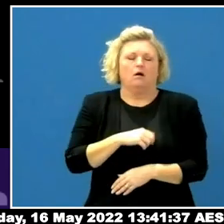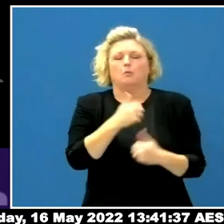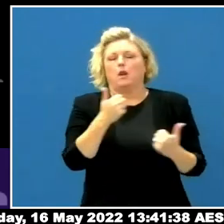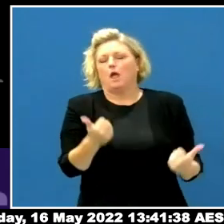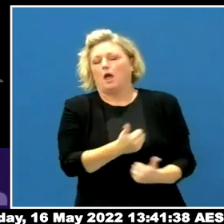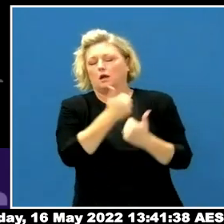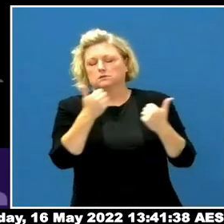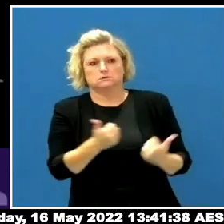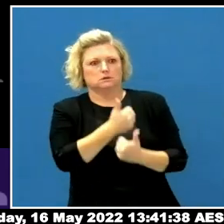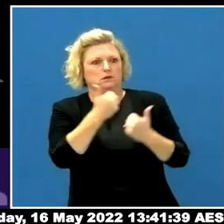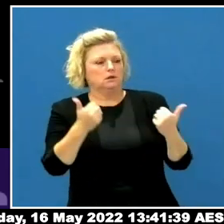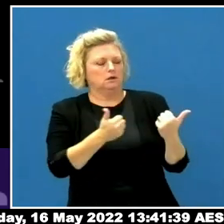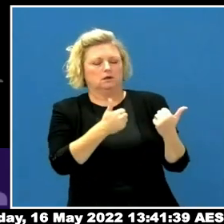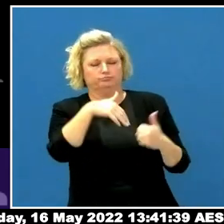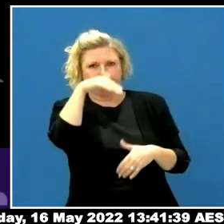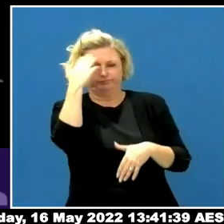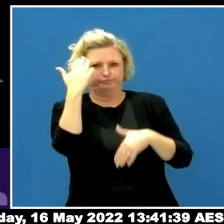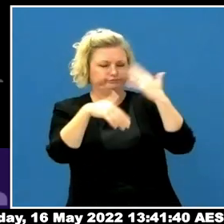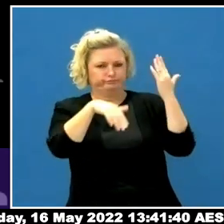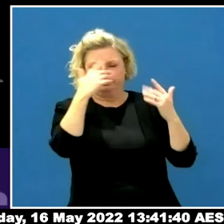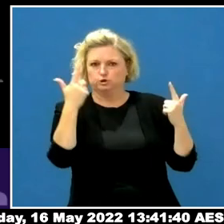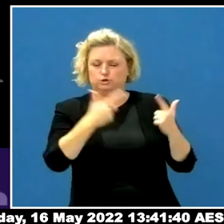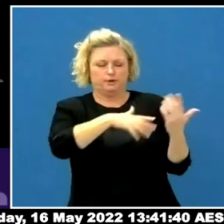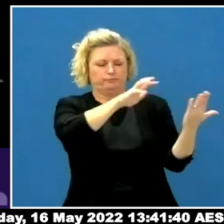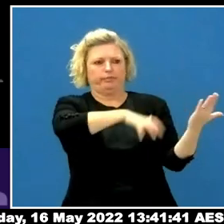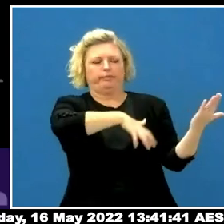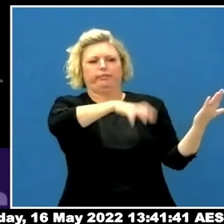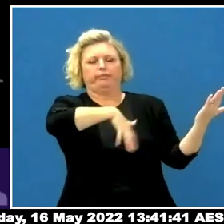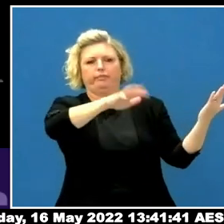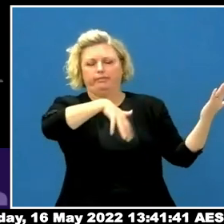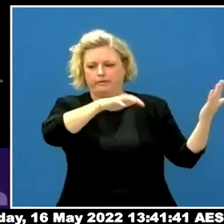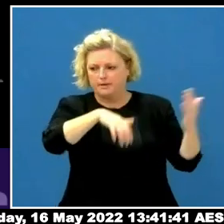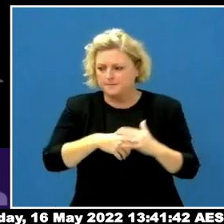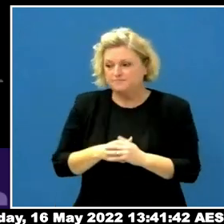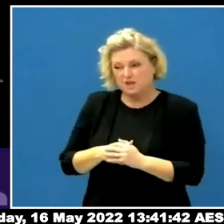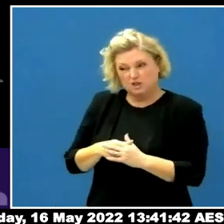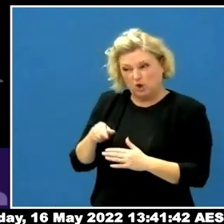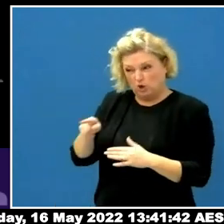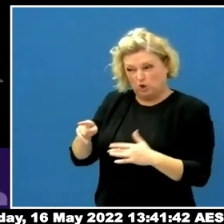word for word. MR FOGARTY: Did Afford encourage you to read it or go through it